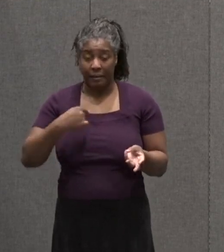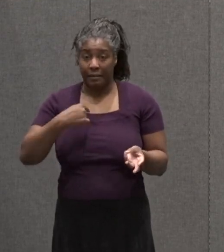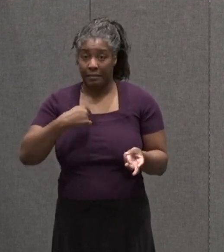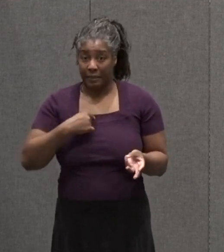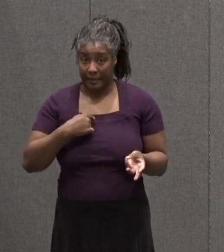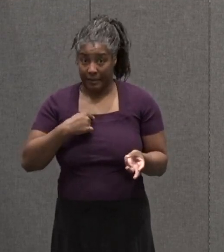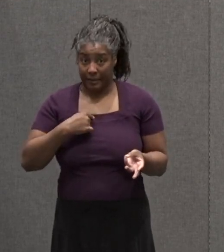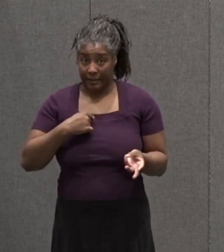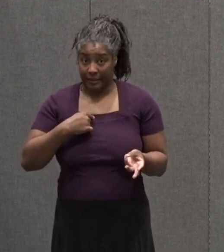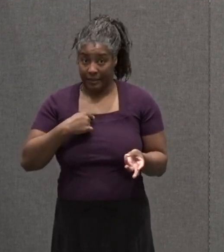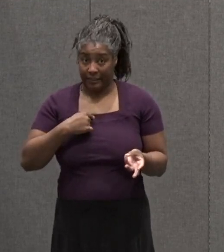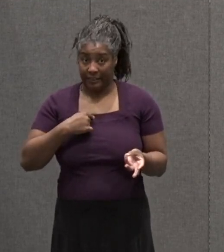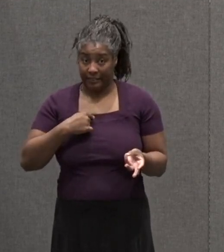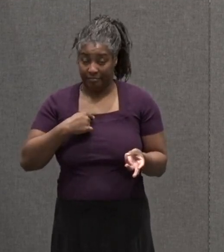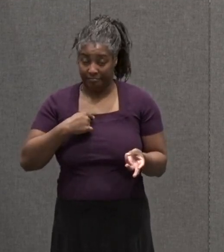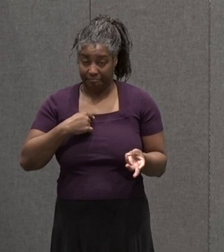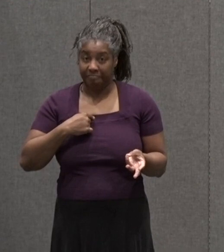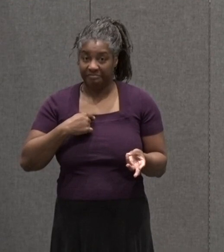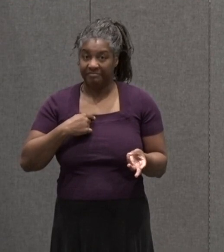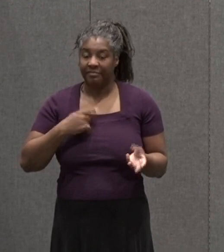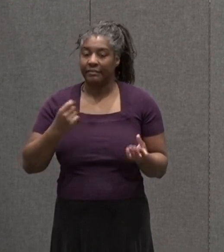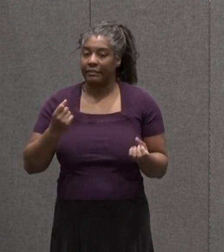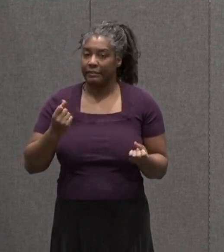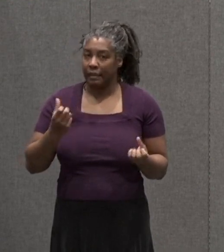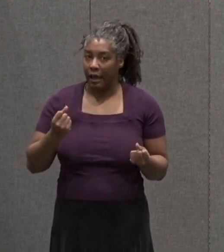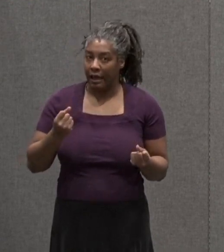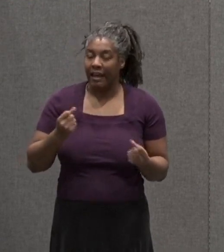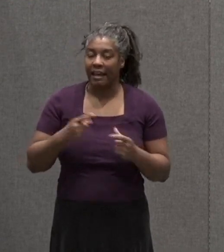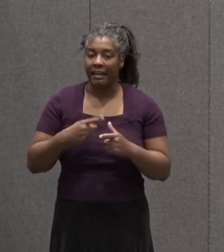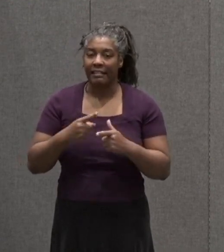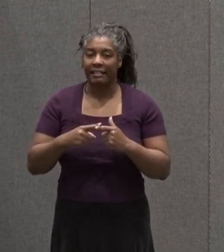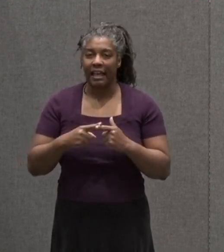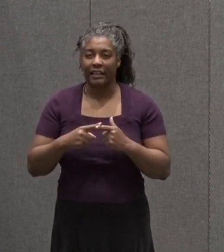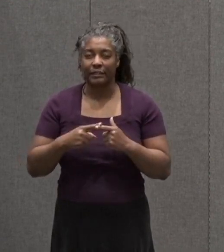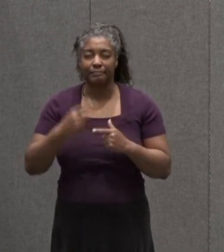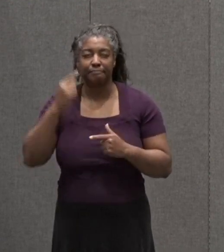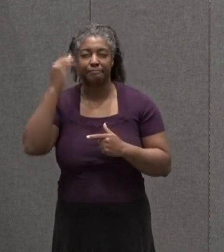on it and say, are you ready? Let's try it, shall we?